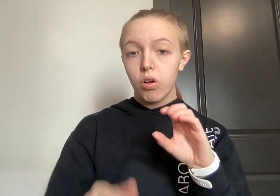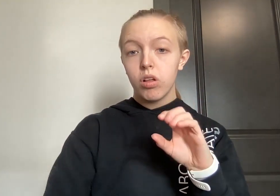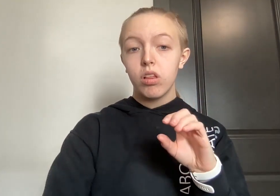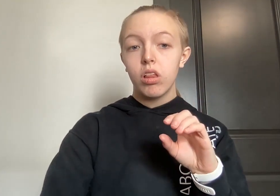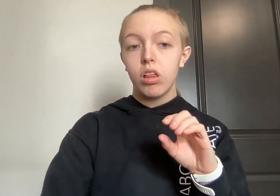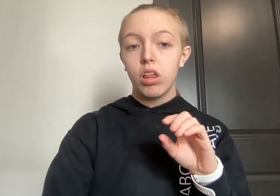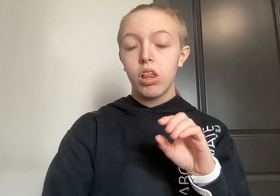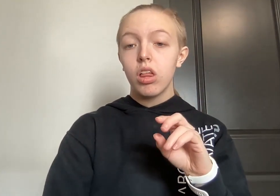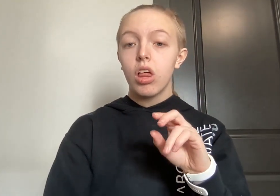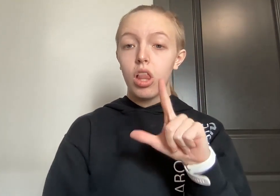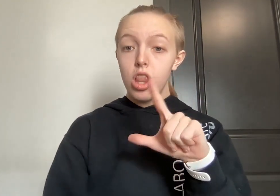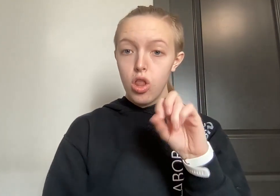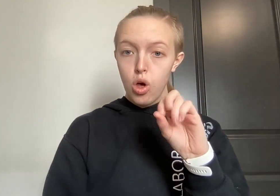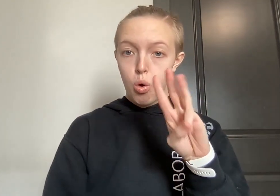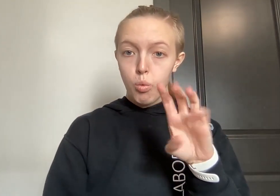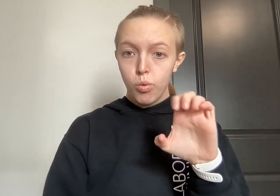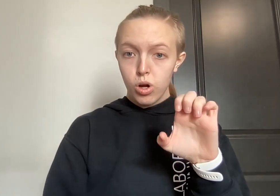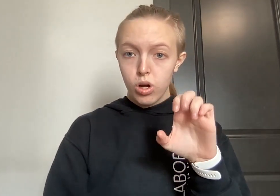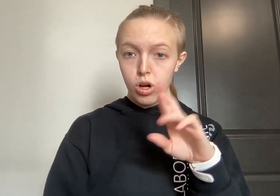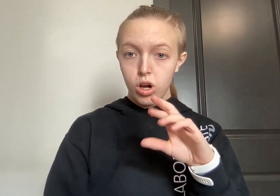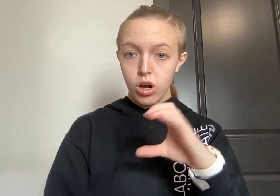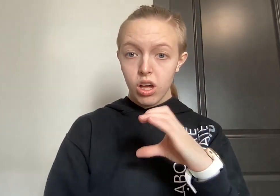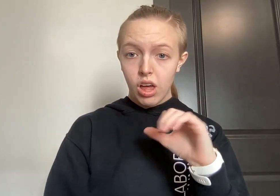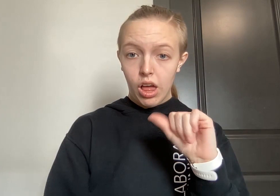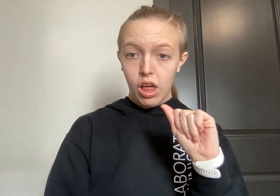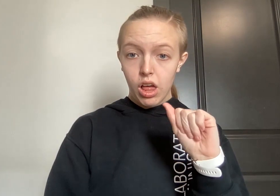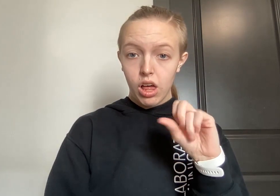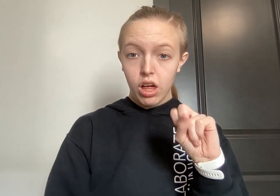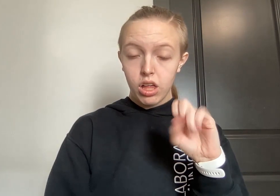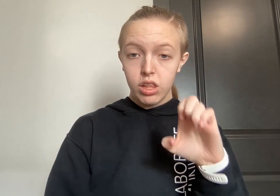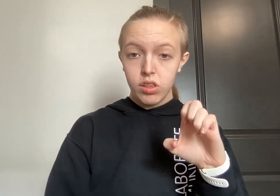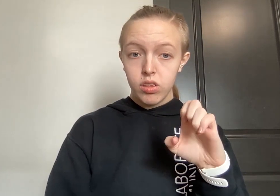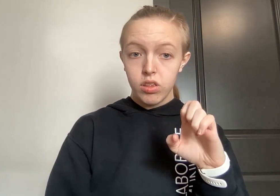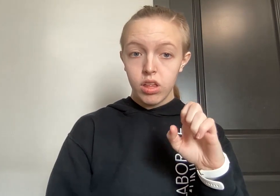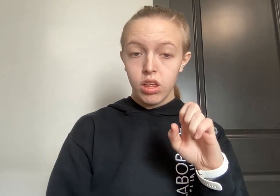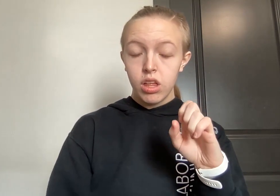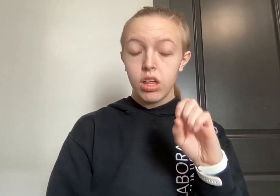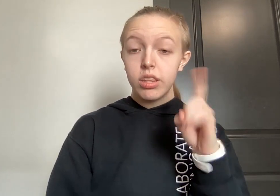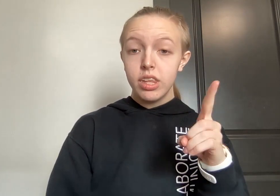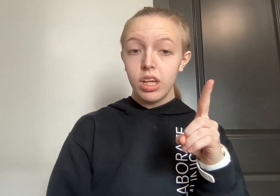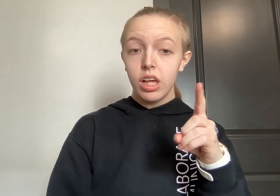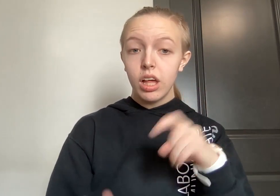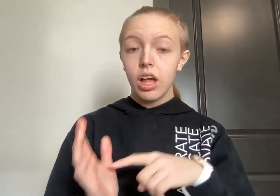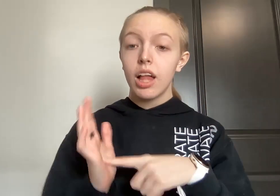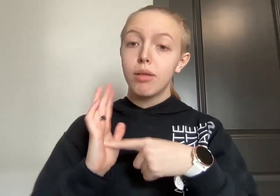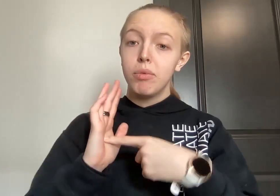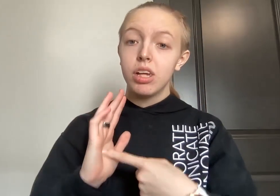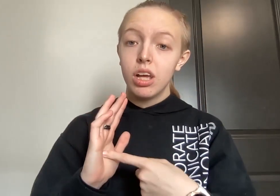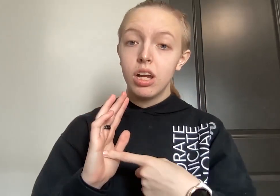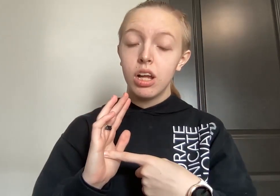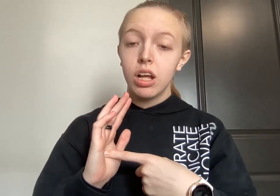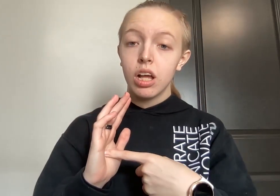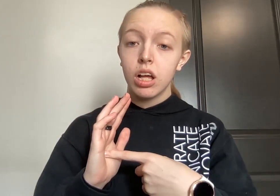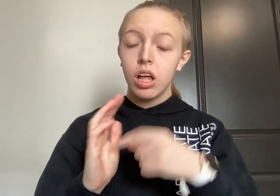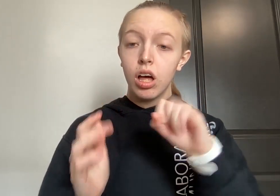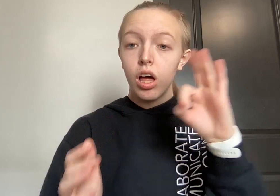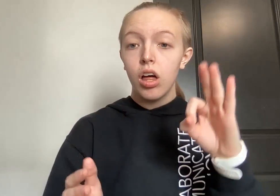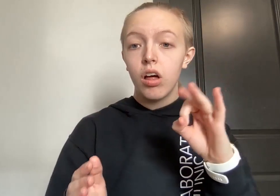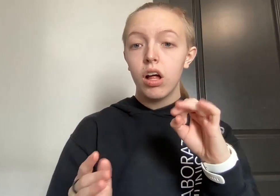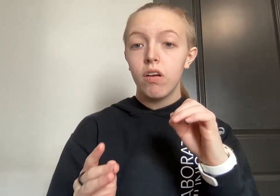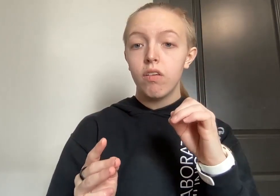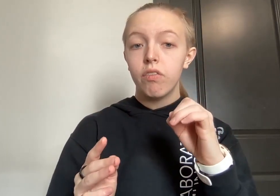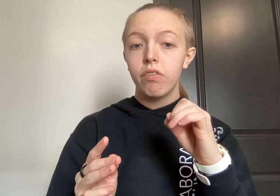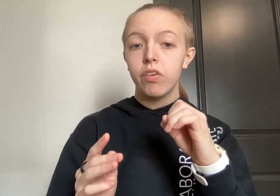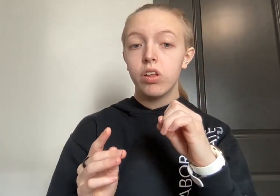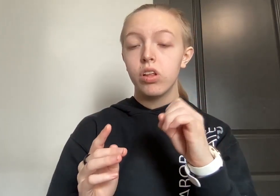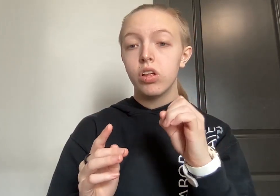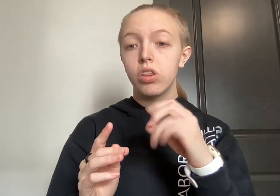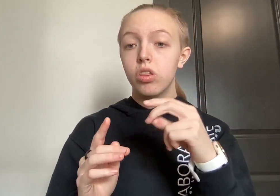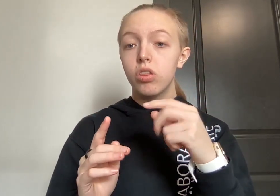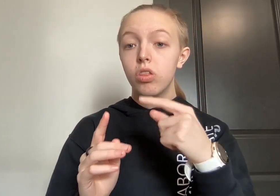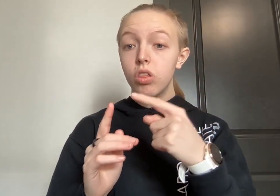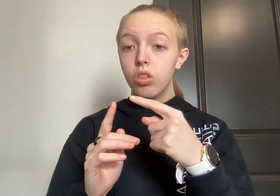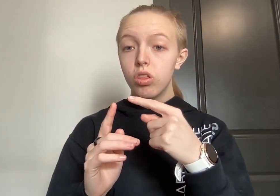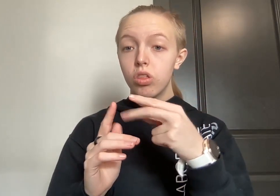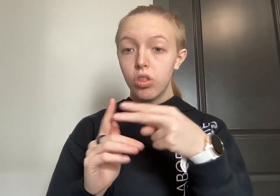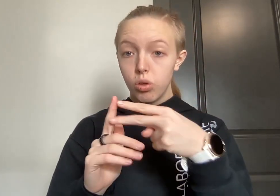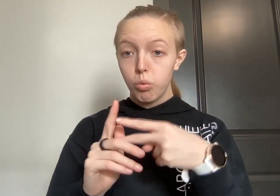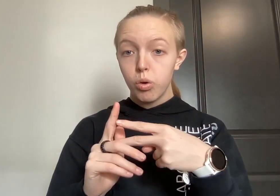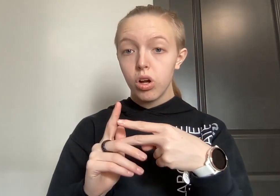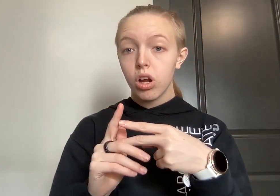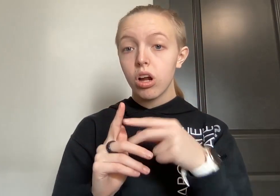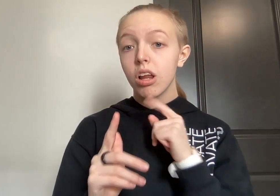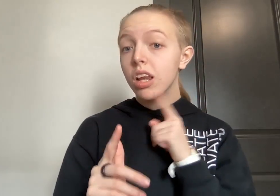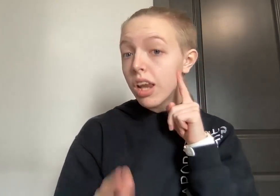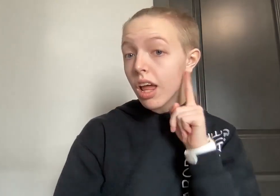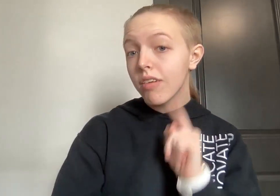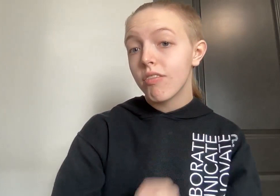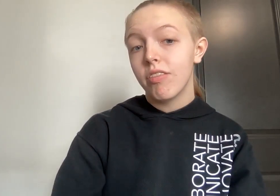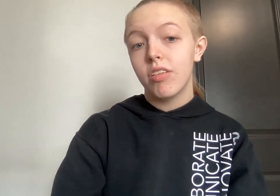case D at the beginning of the word deaf.